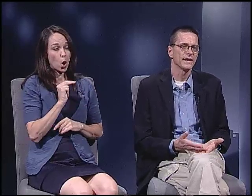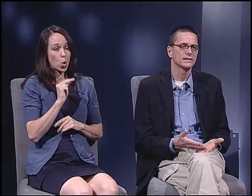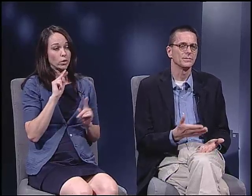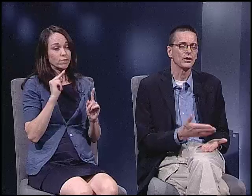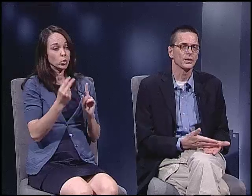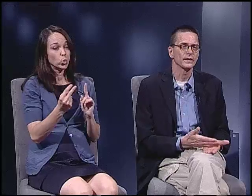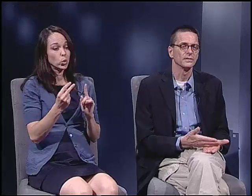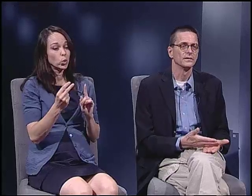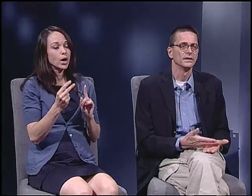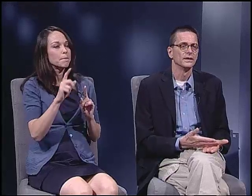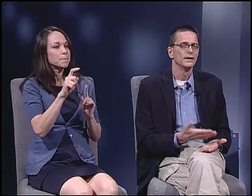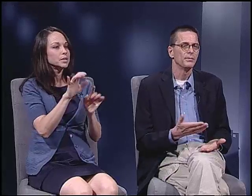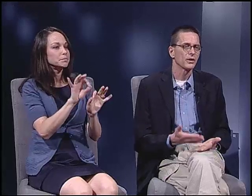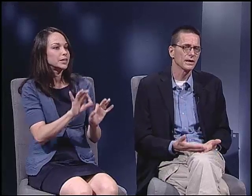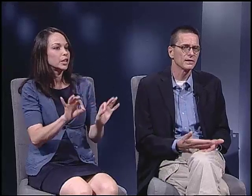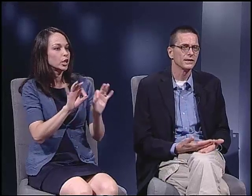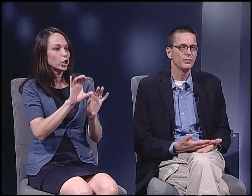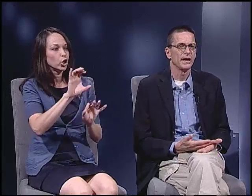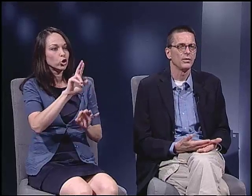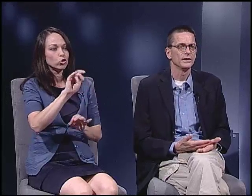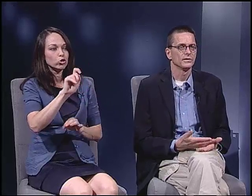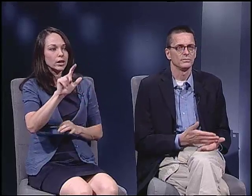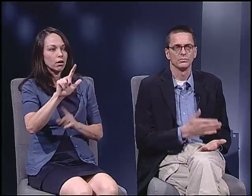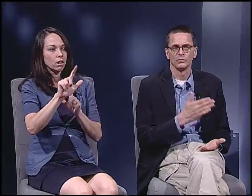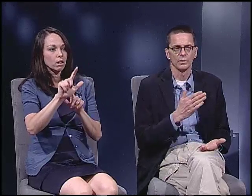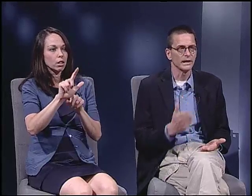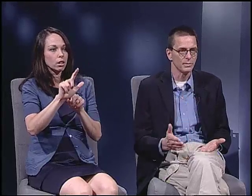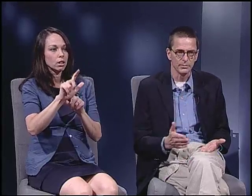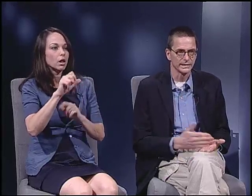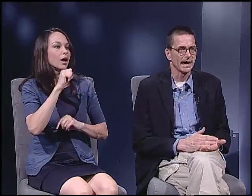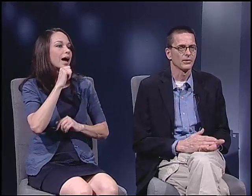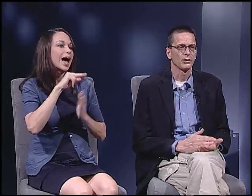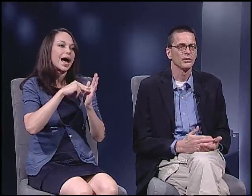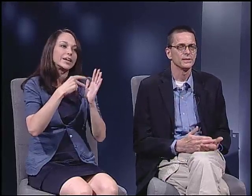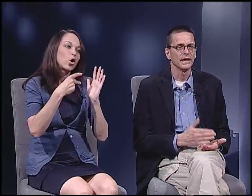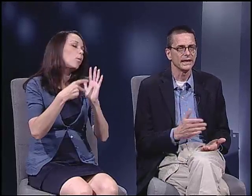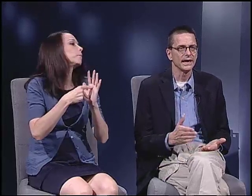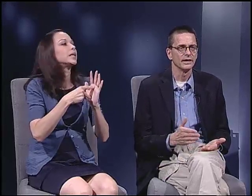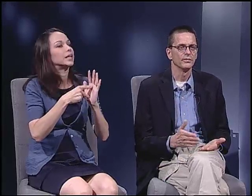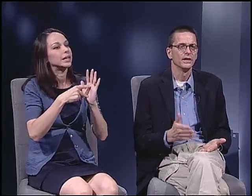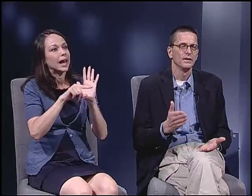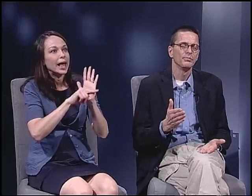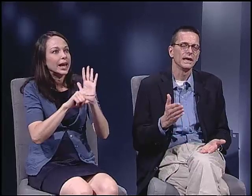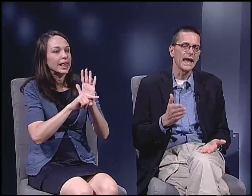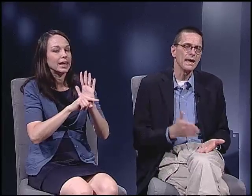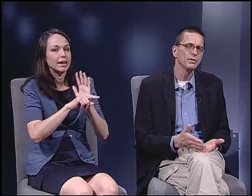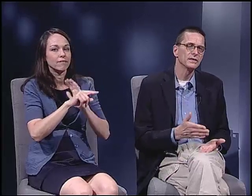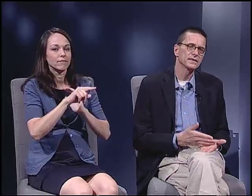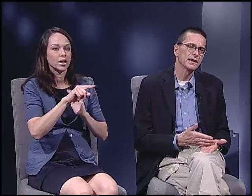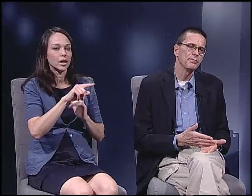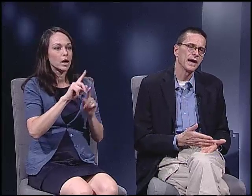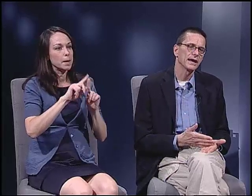has to be critical. By critical, I don't mean always running people down or always being negative but able to step back